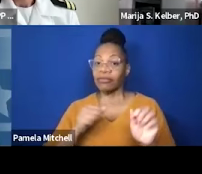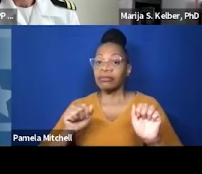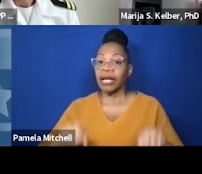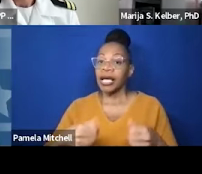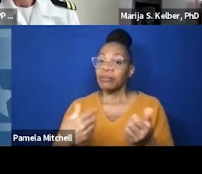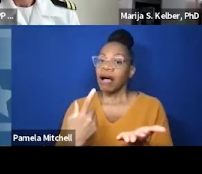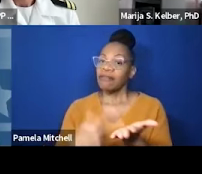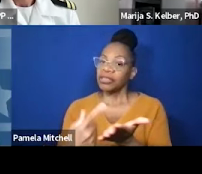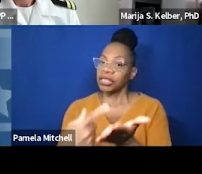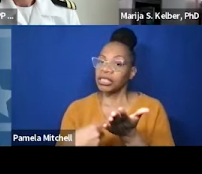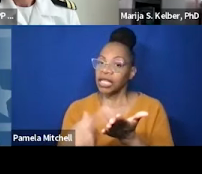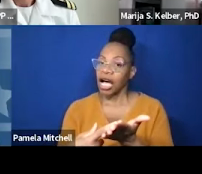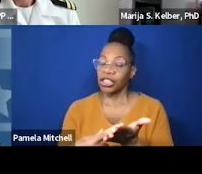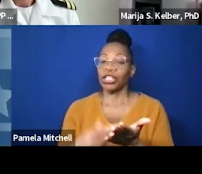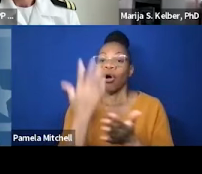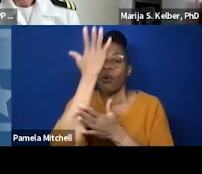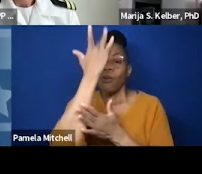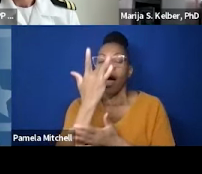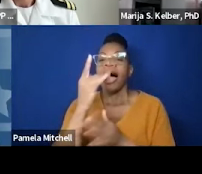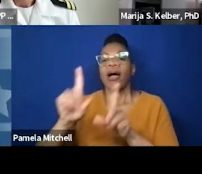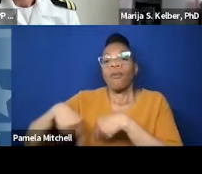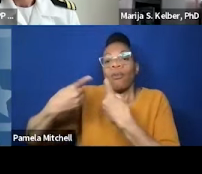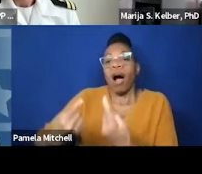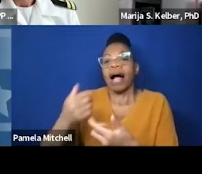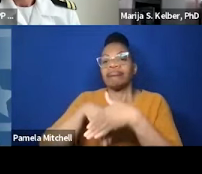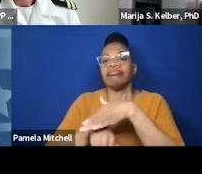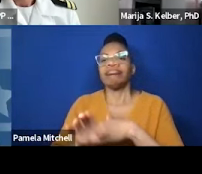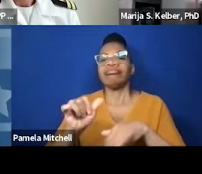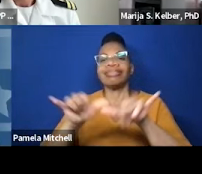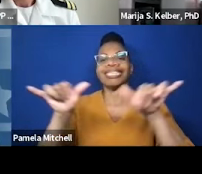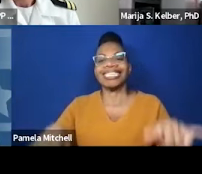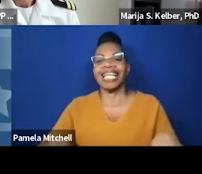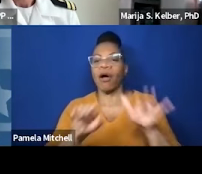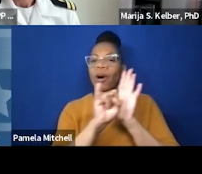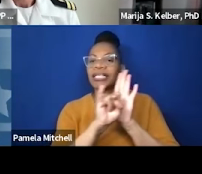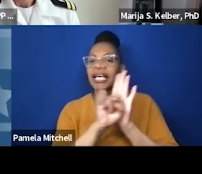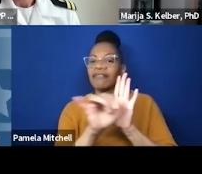because while they were entering into the system, they were identified and then they moved through the process